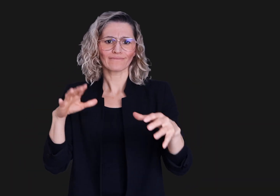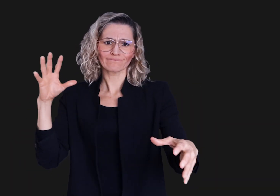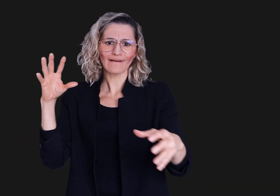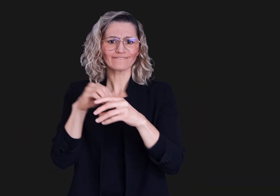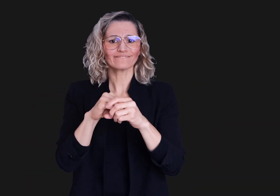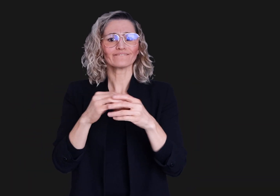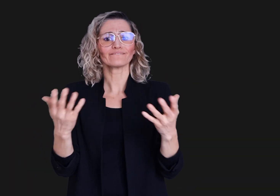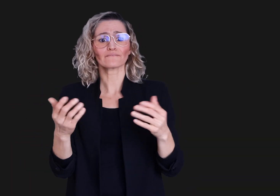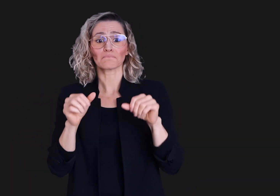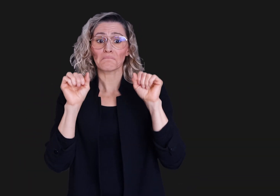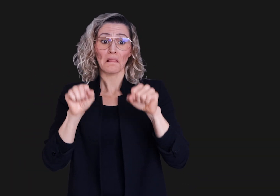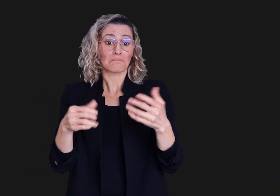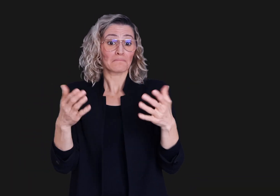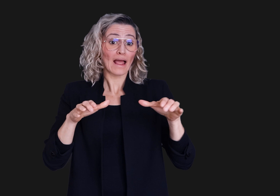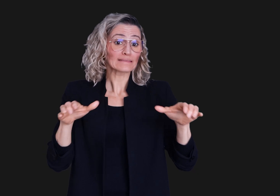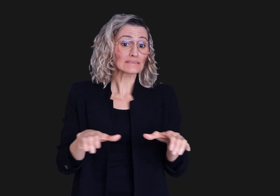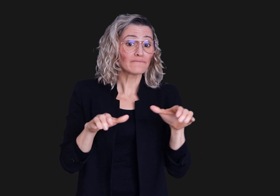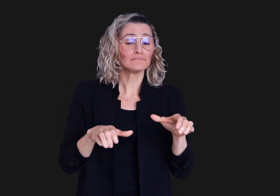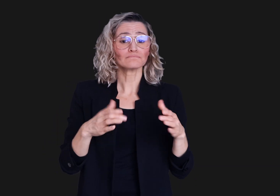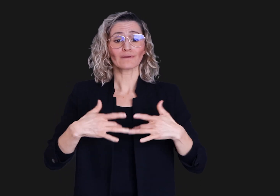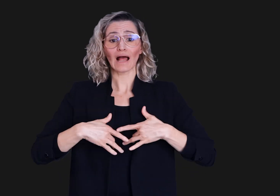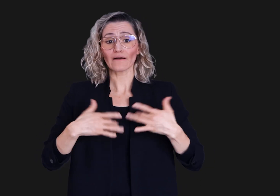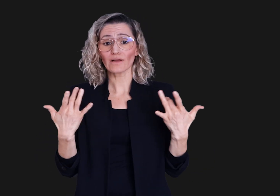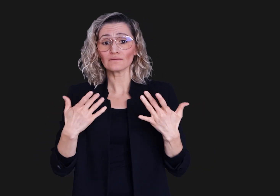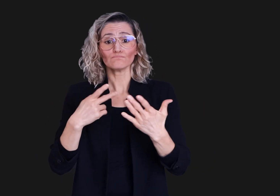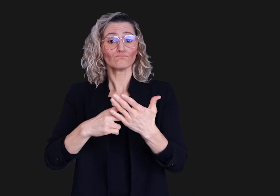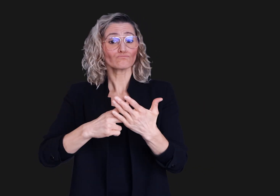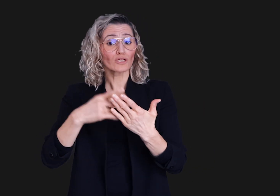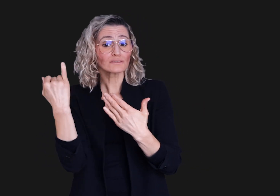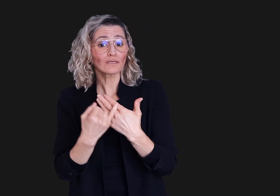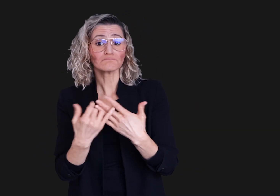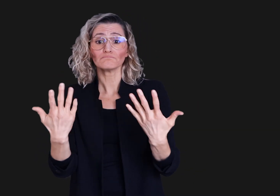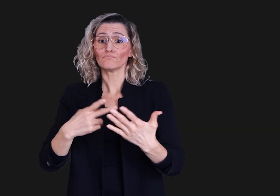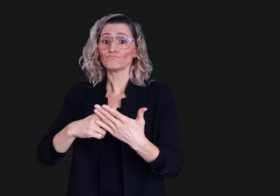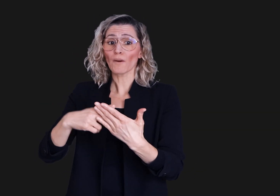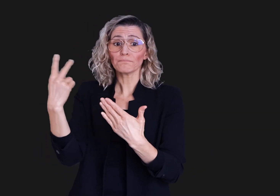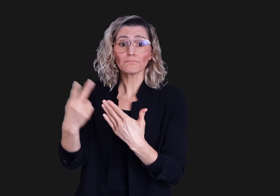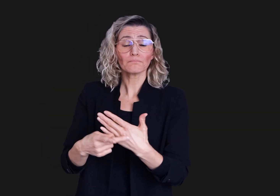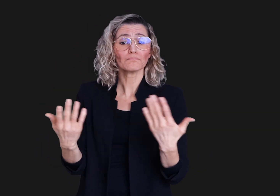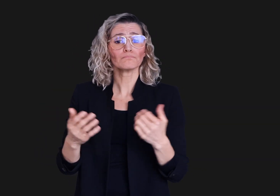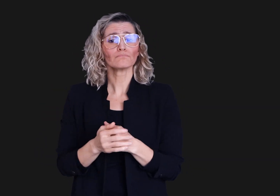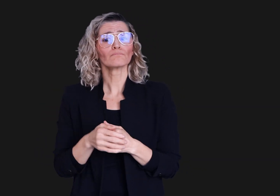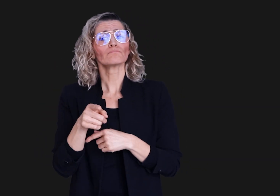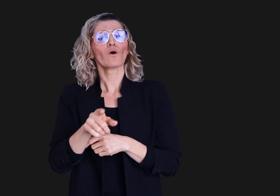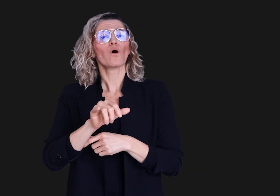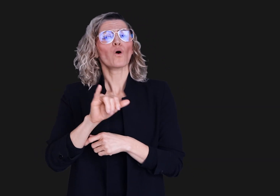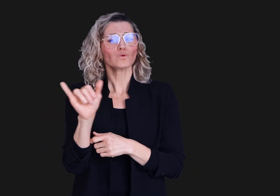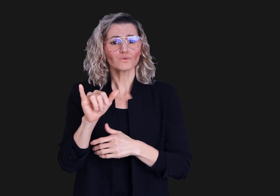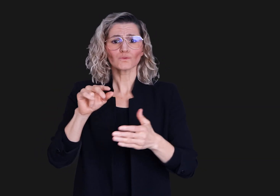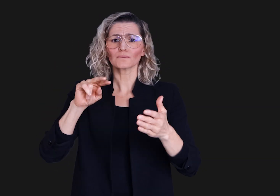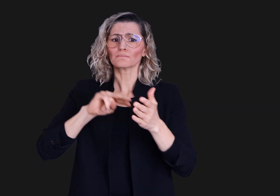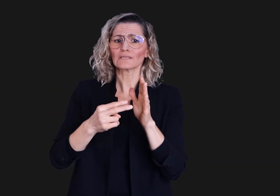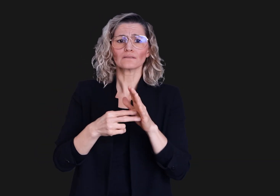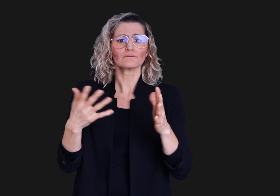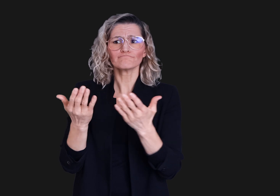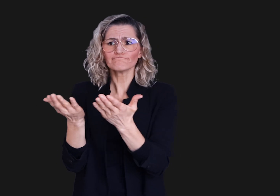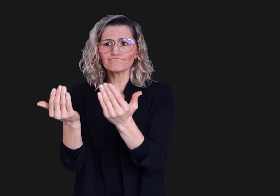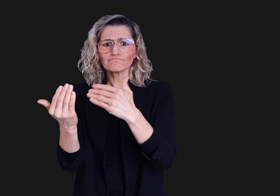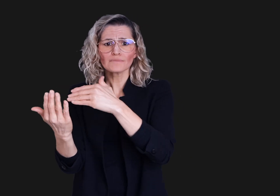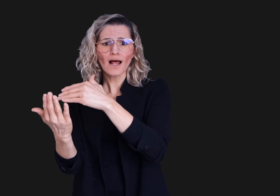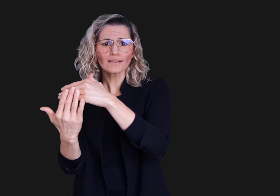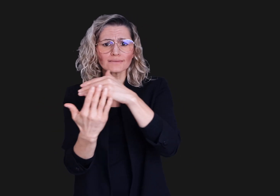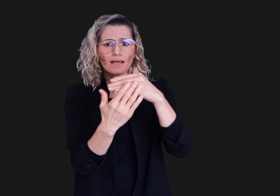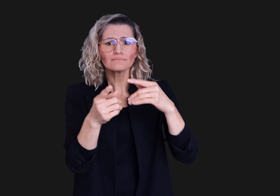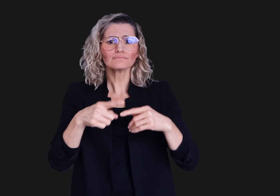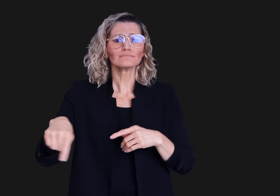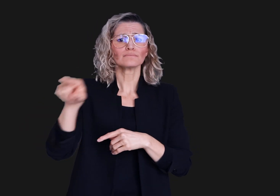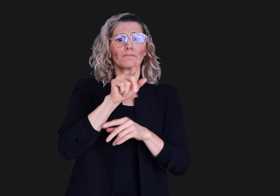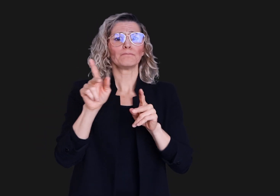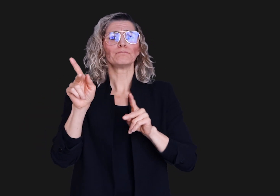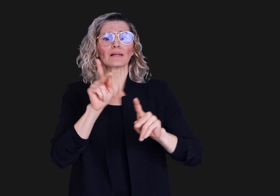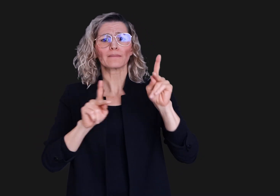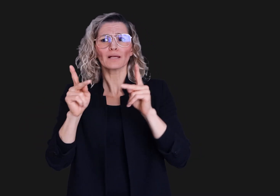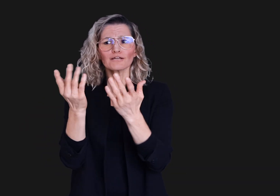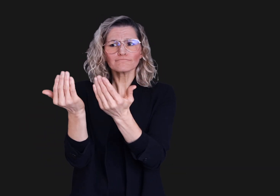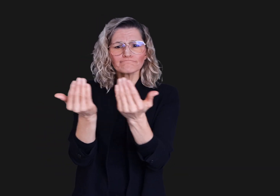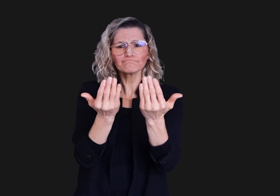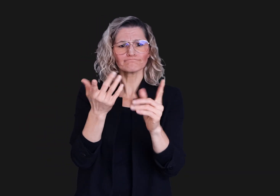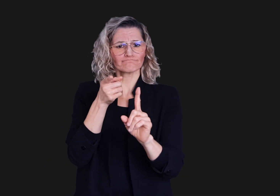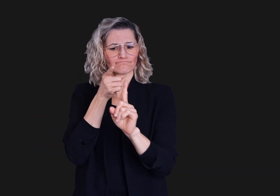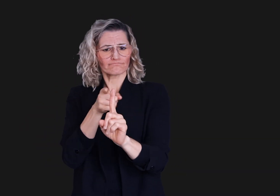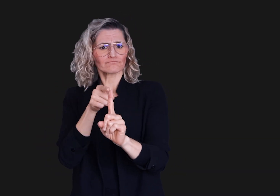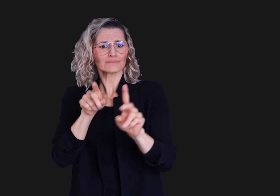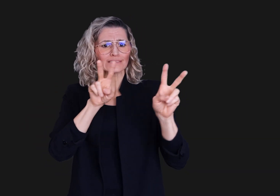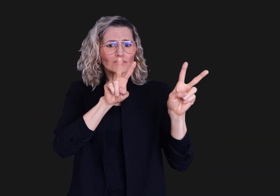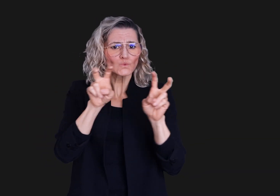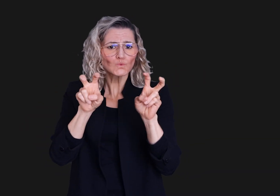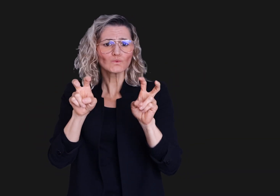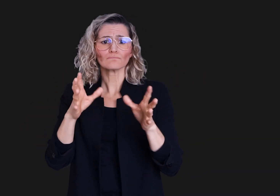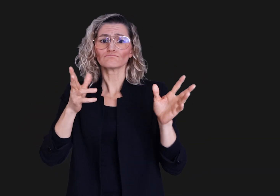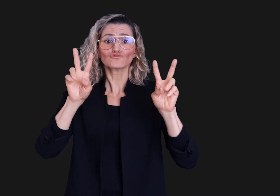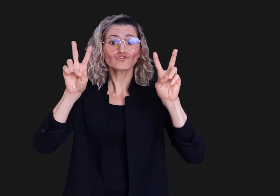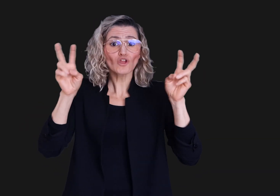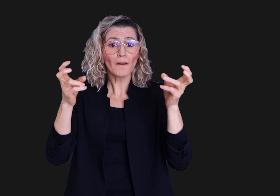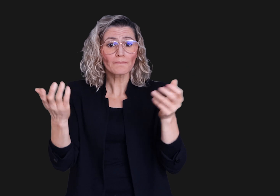This could be in an activity, event, project or program. It also means consulting with people about an issue or topic.